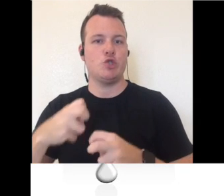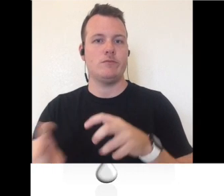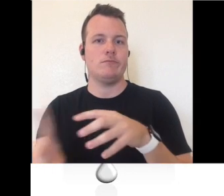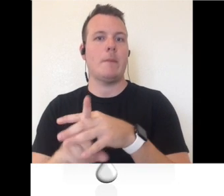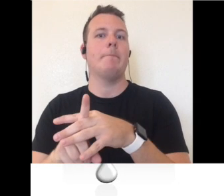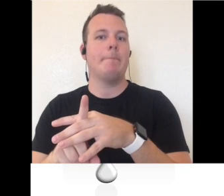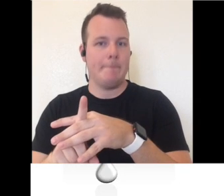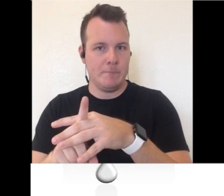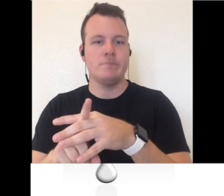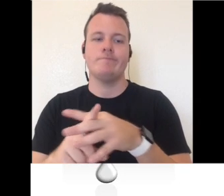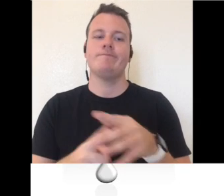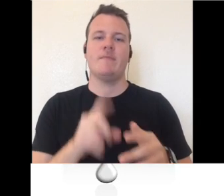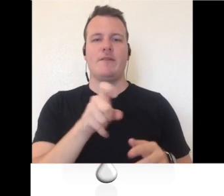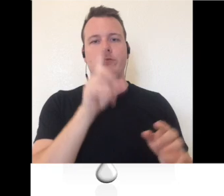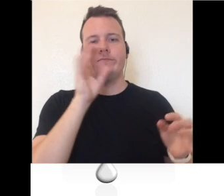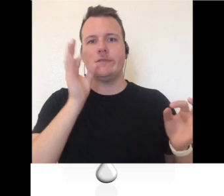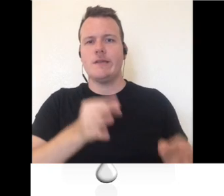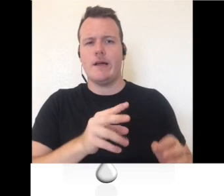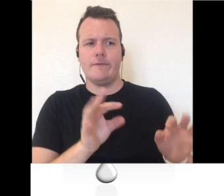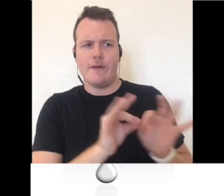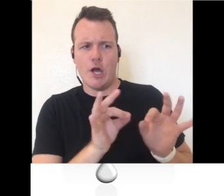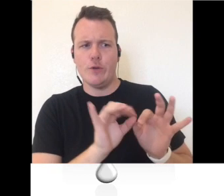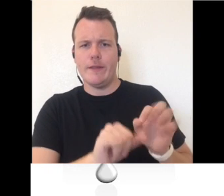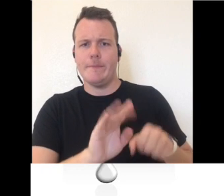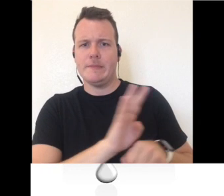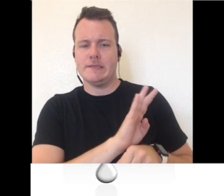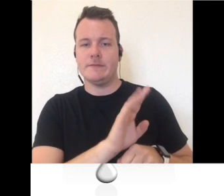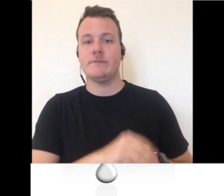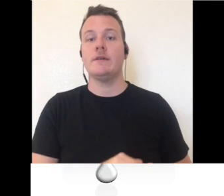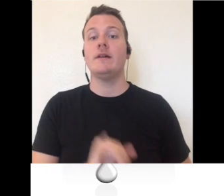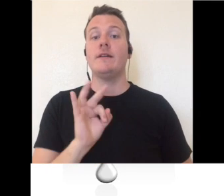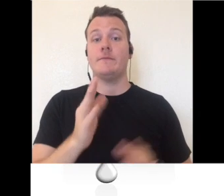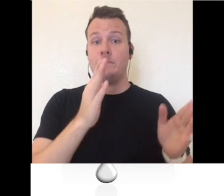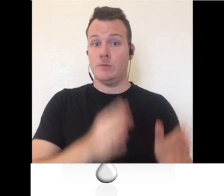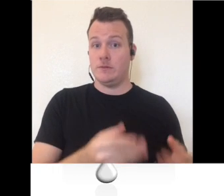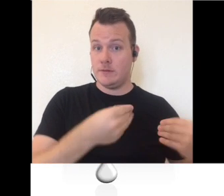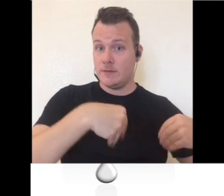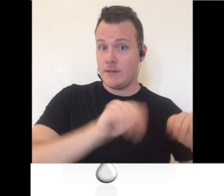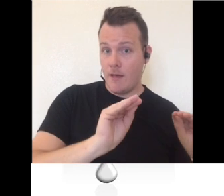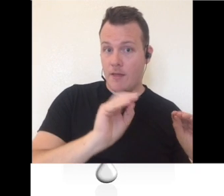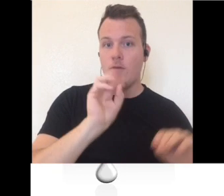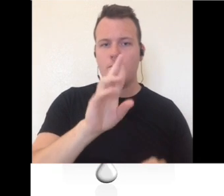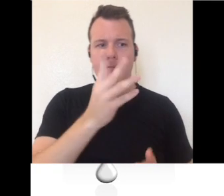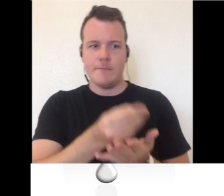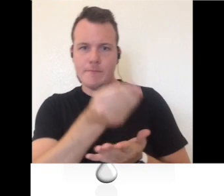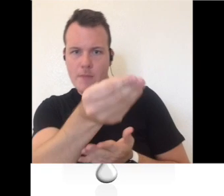other kind of dispute along the line someplace. And of course people that are